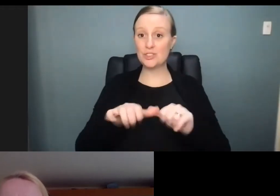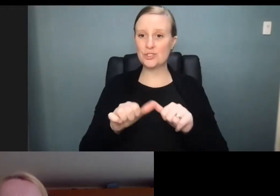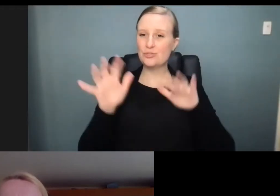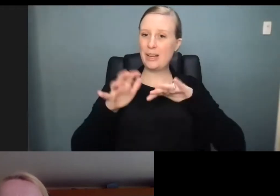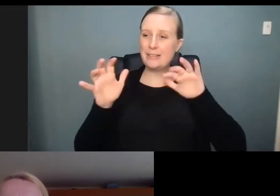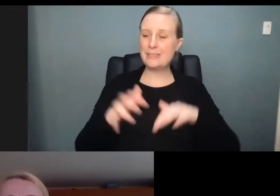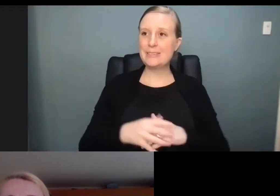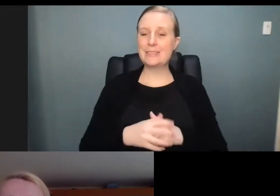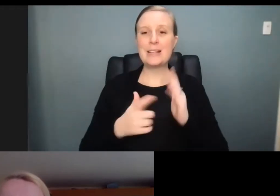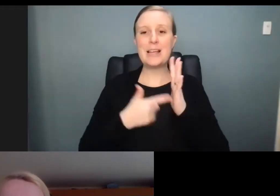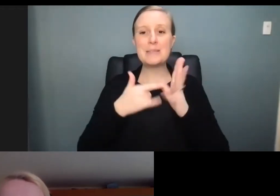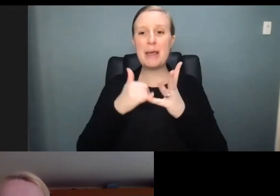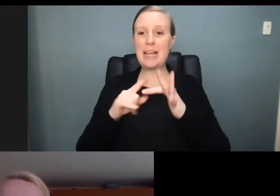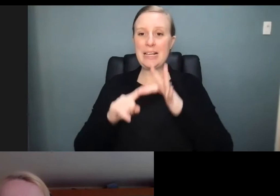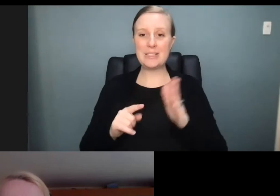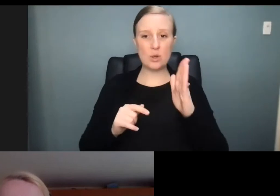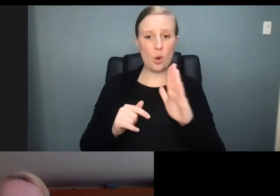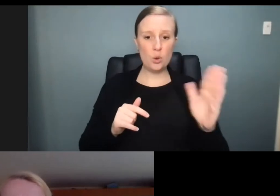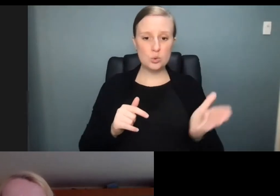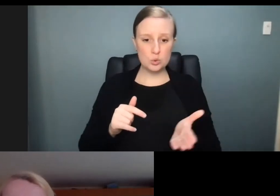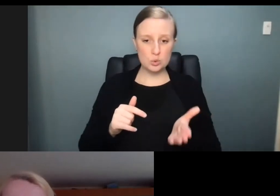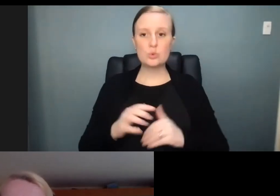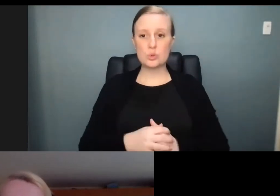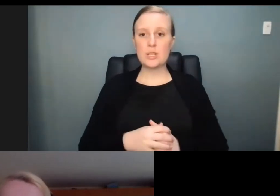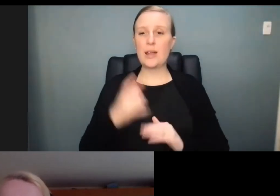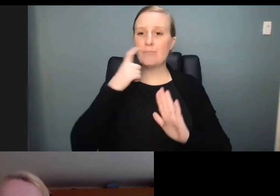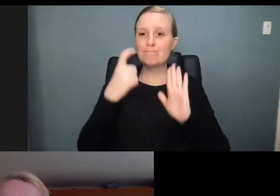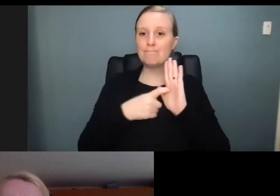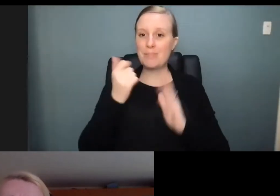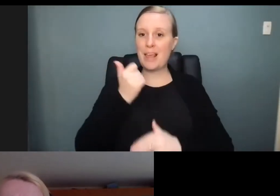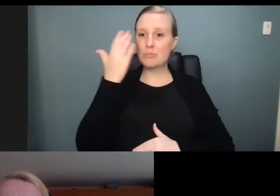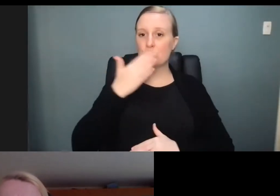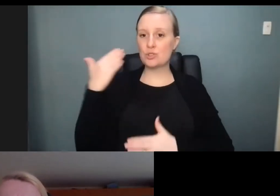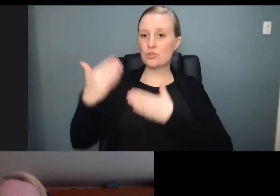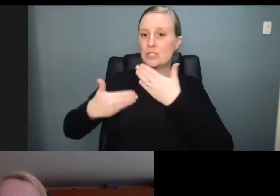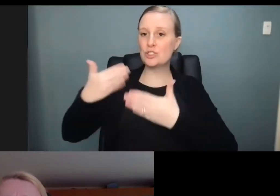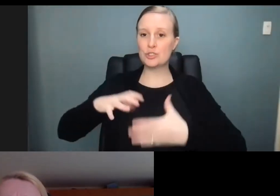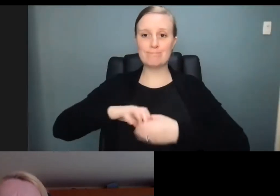lands of the Palawa people. So before we commence on behalf of Telstra, we would like